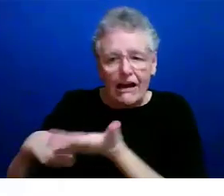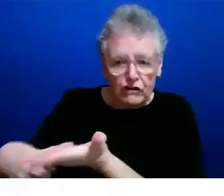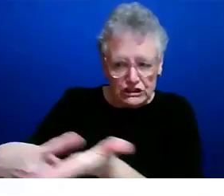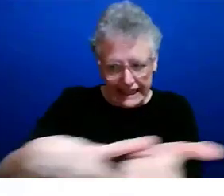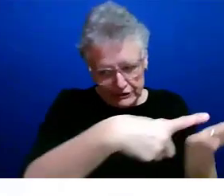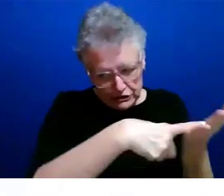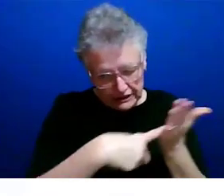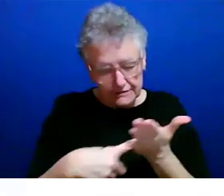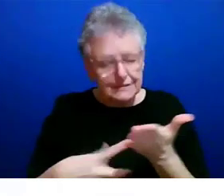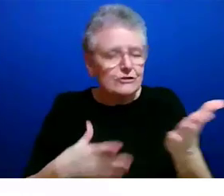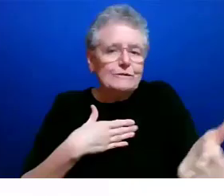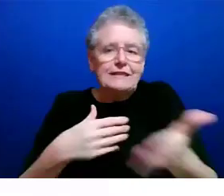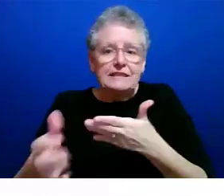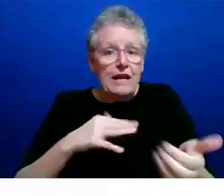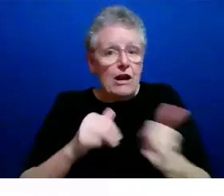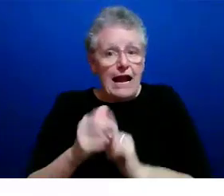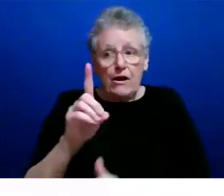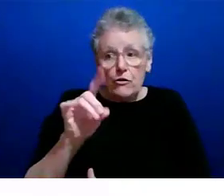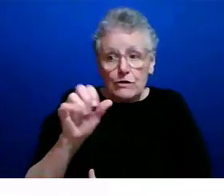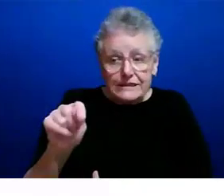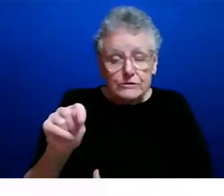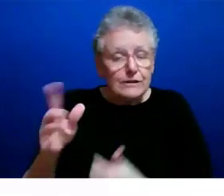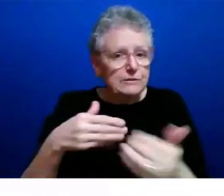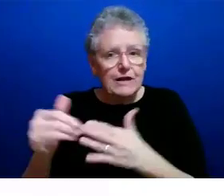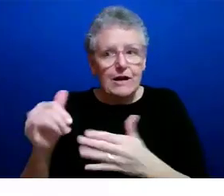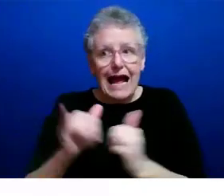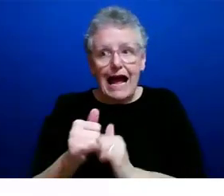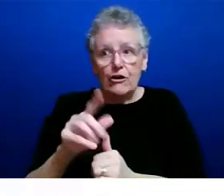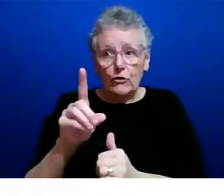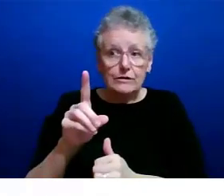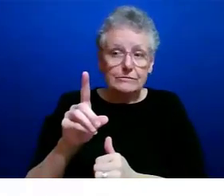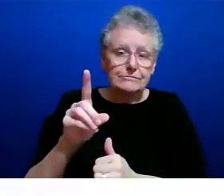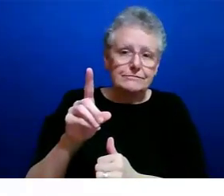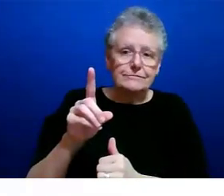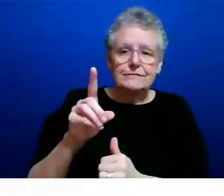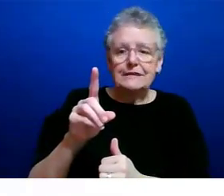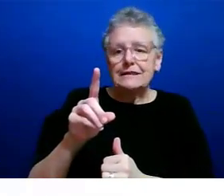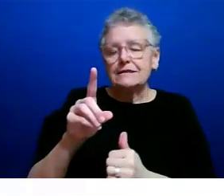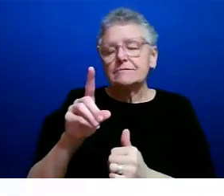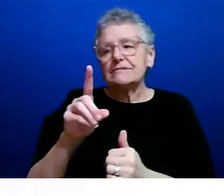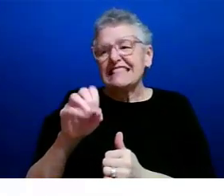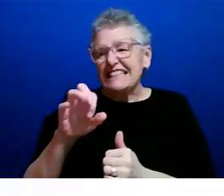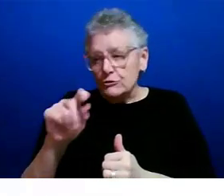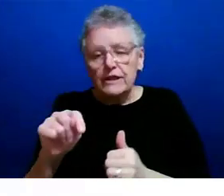Regardless of how your district or ISD runs IEP meetings, writing reports with the mindset